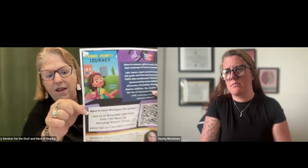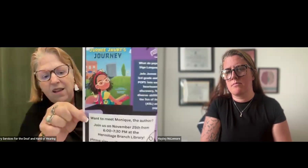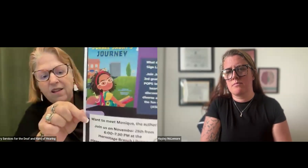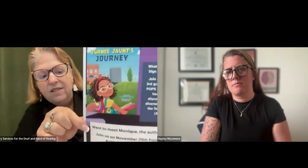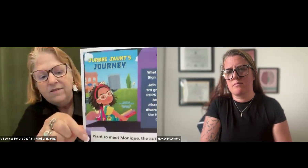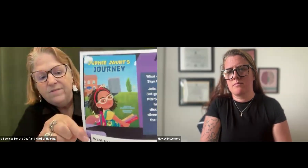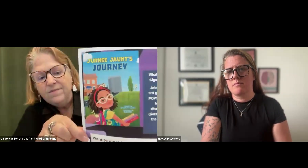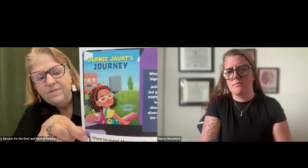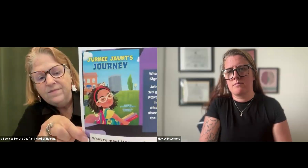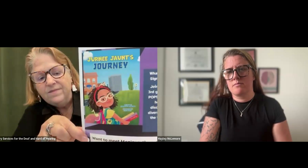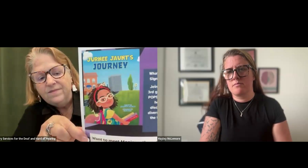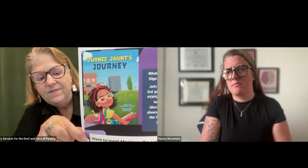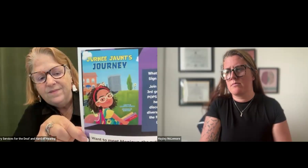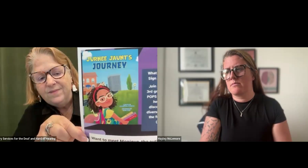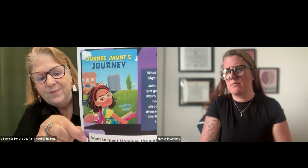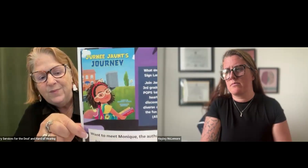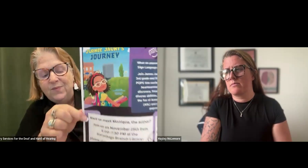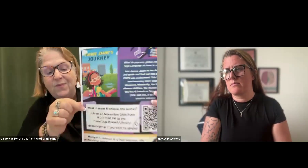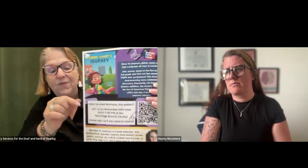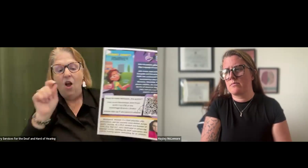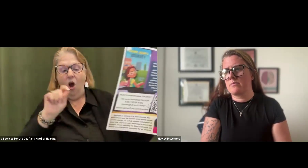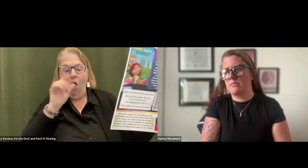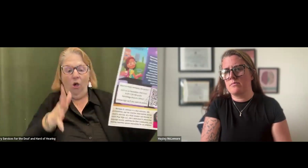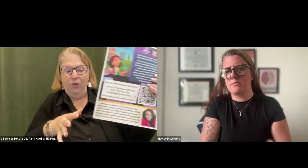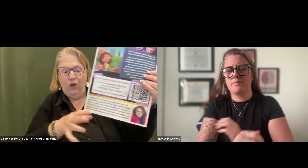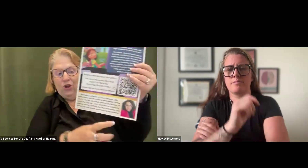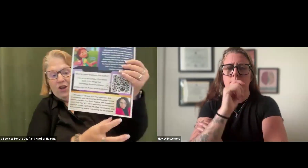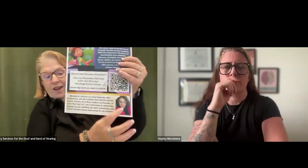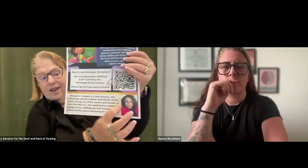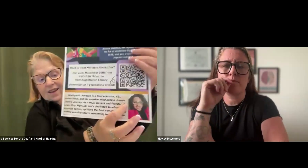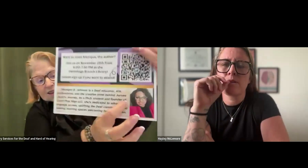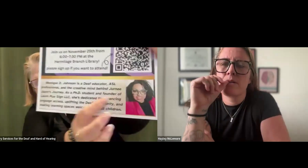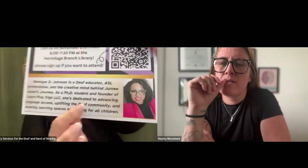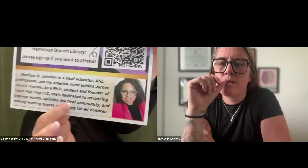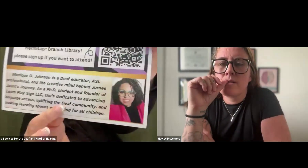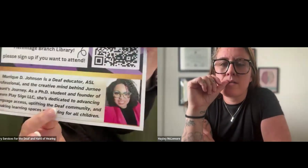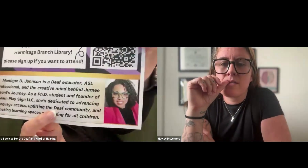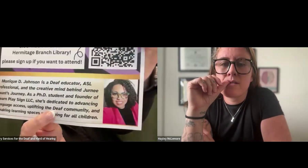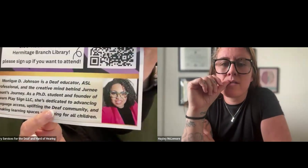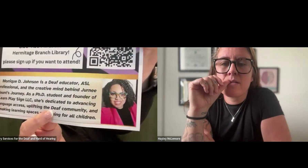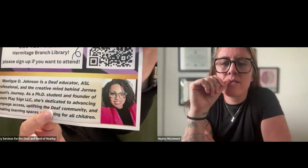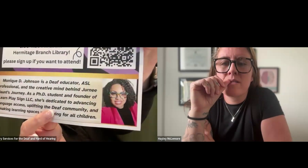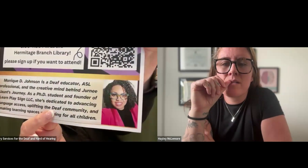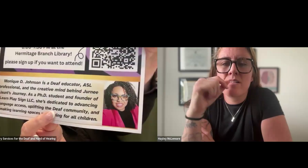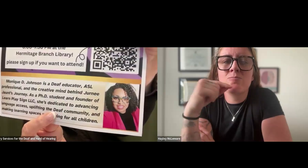This is a book, "Jurnee Jaunt's Journey." And we can see the author here,